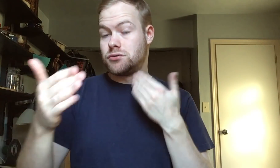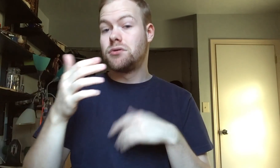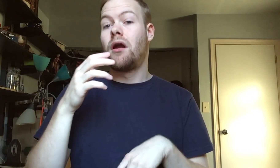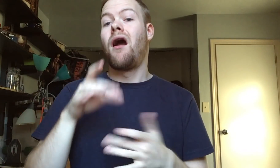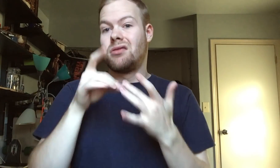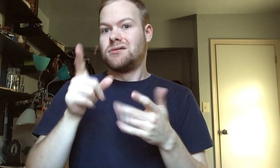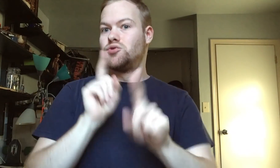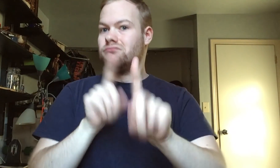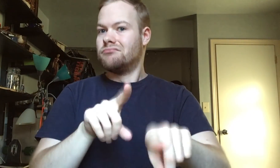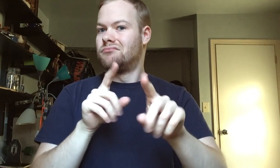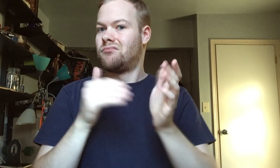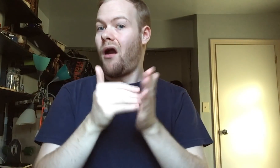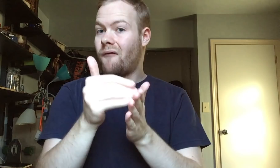Unless you attend often.